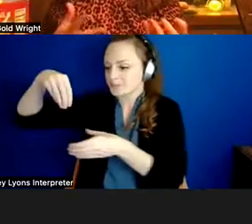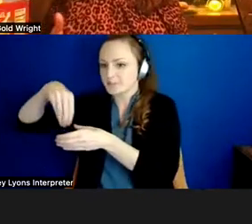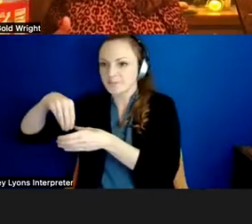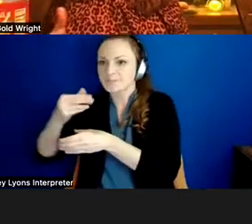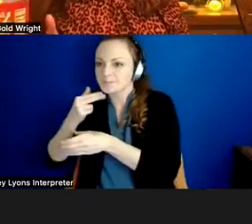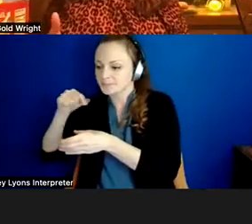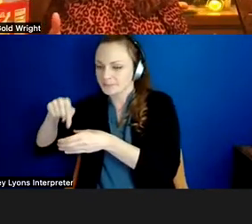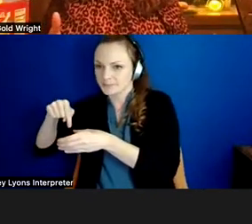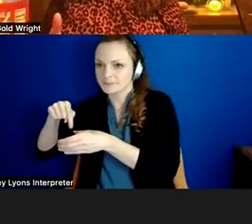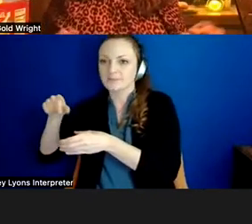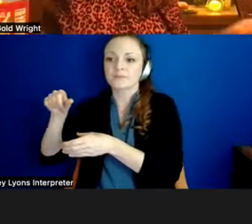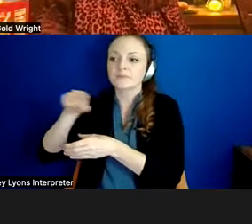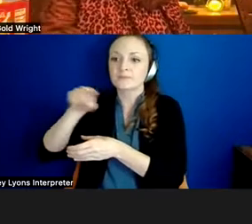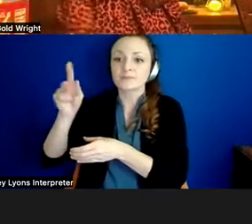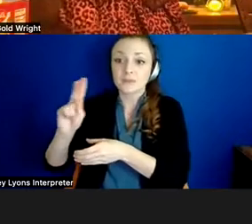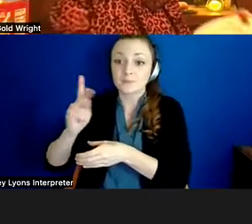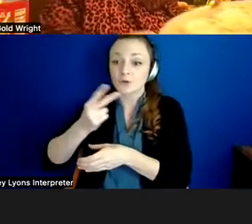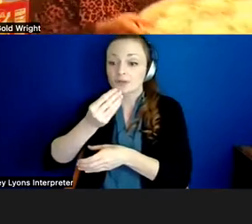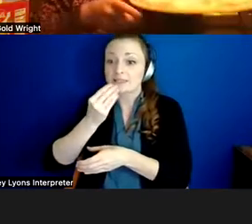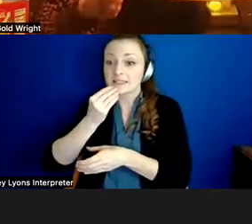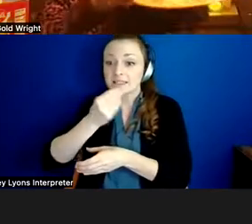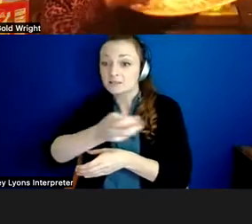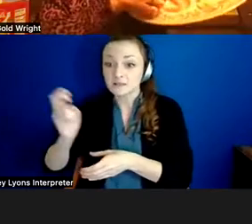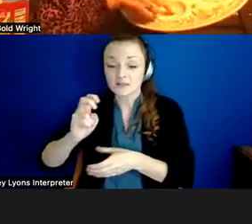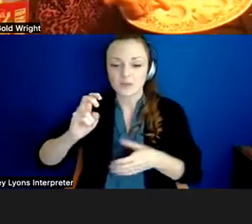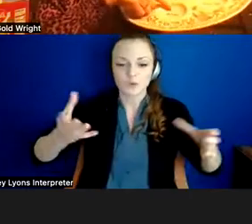19:32:42 After that night, or after that week, or whatever the little tiny part that's just